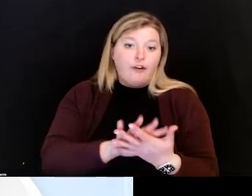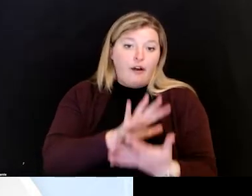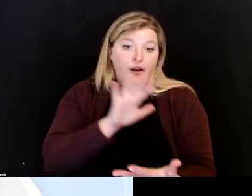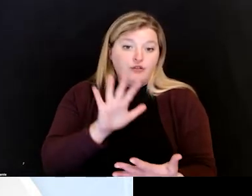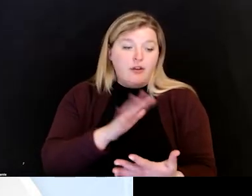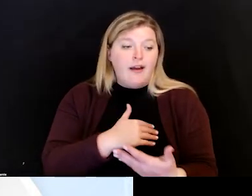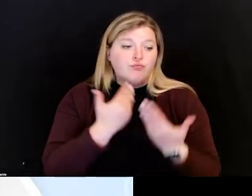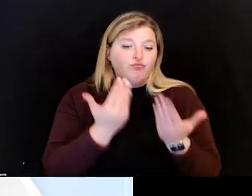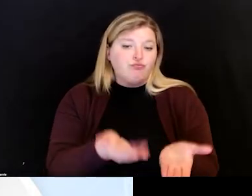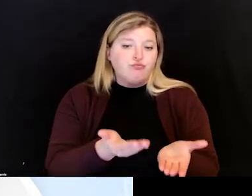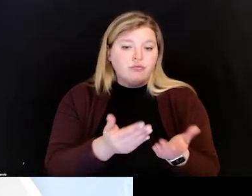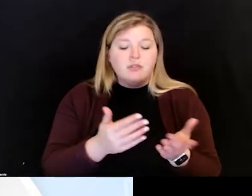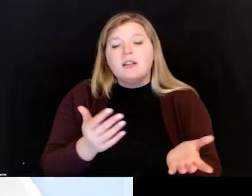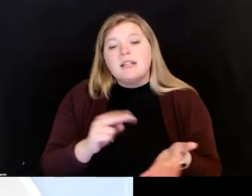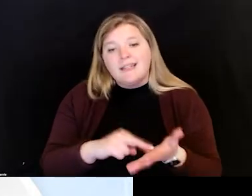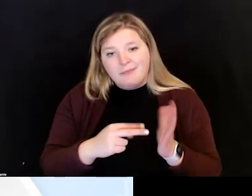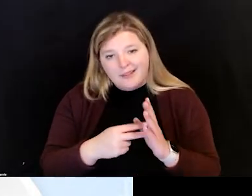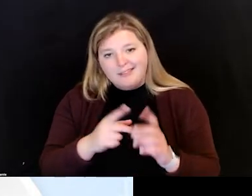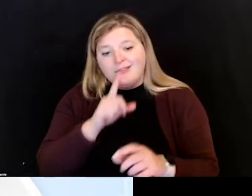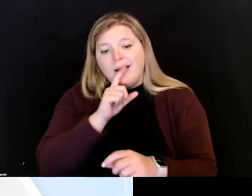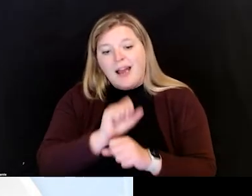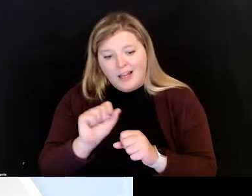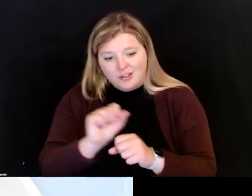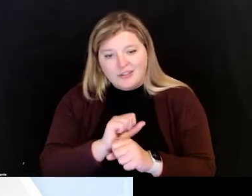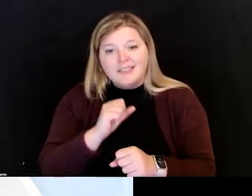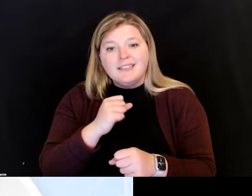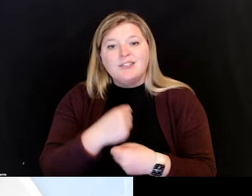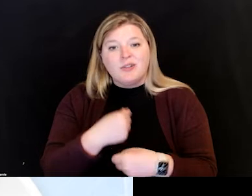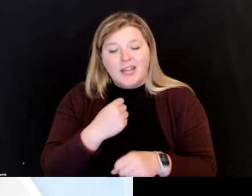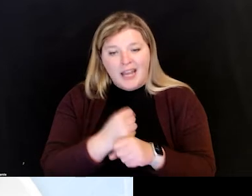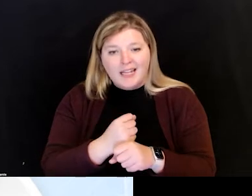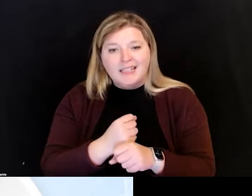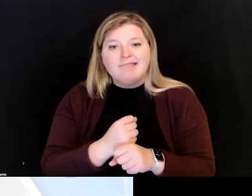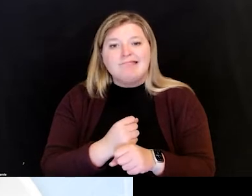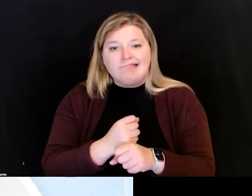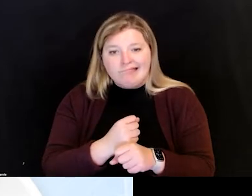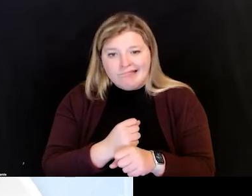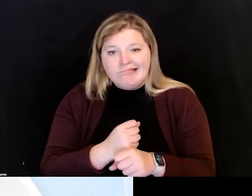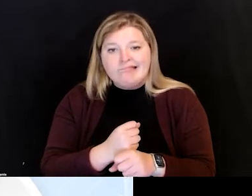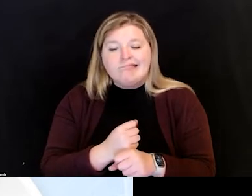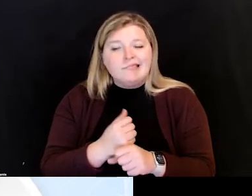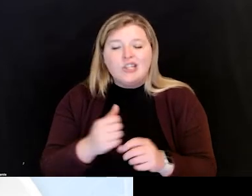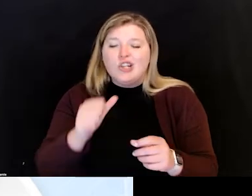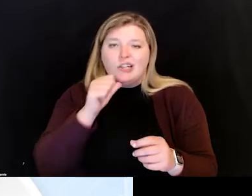you're actually creating a disparity in the information you're presenting to people.